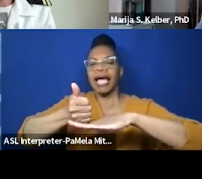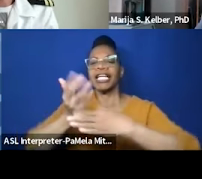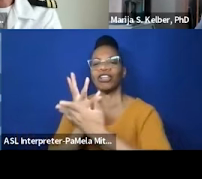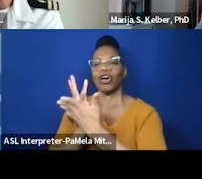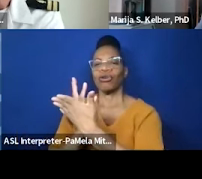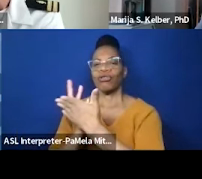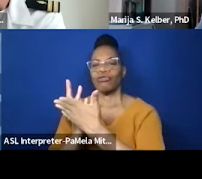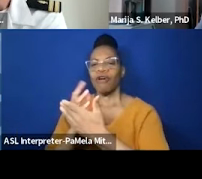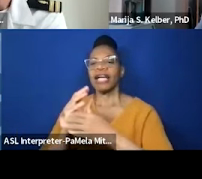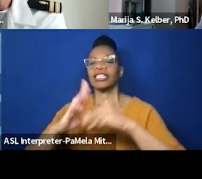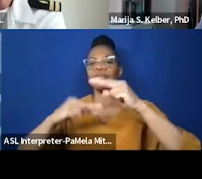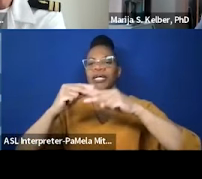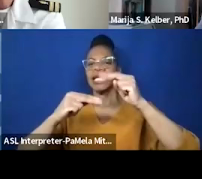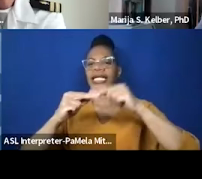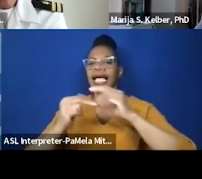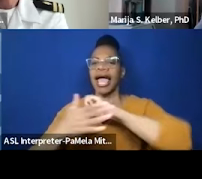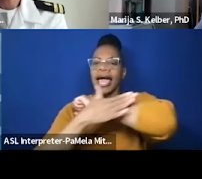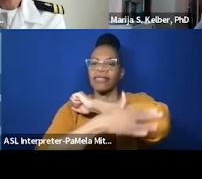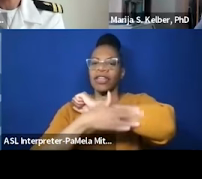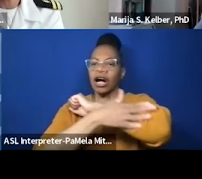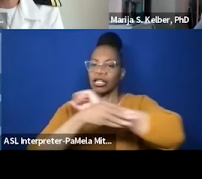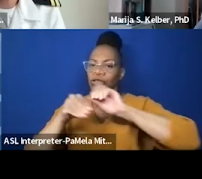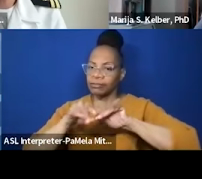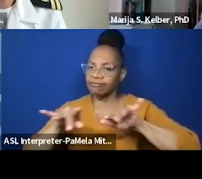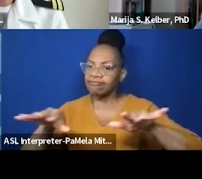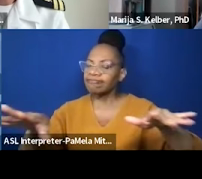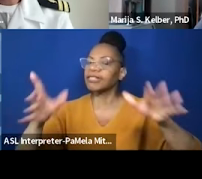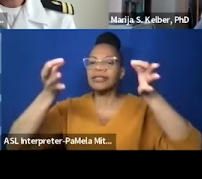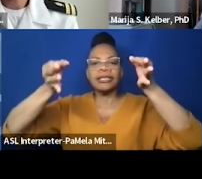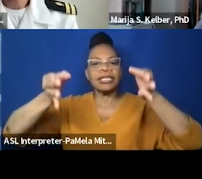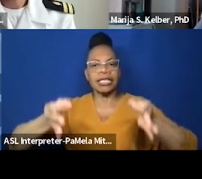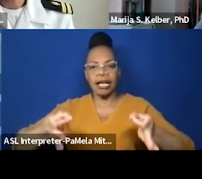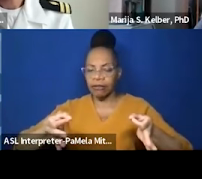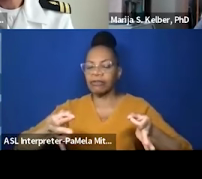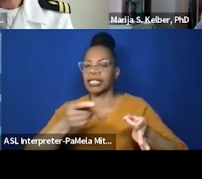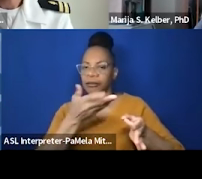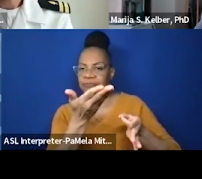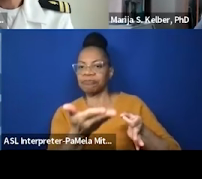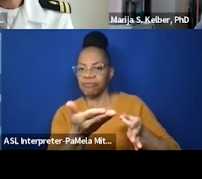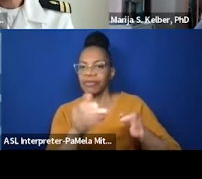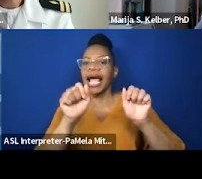throughout the country. And so this is definitely one thing that could be beneficial.